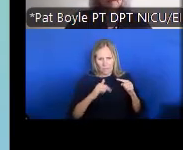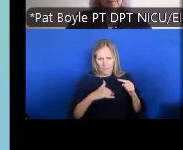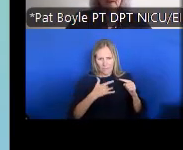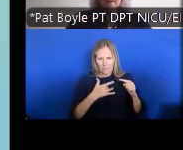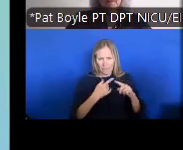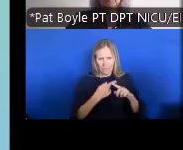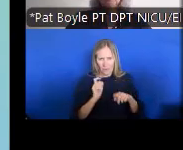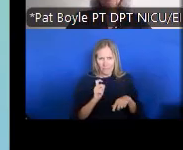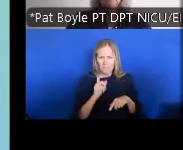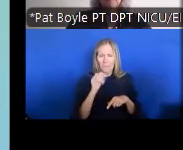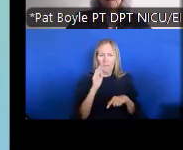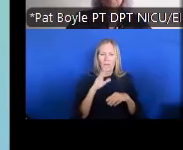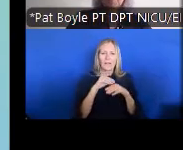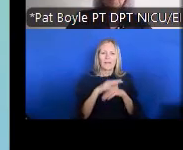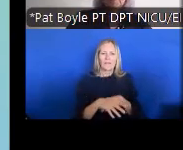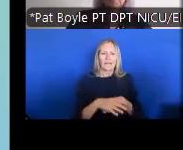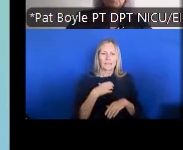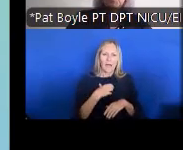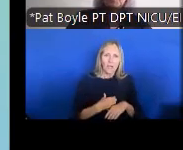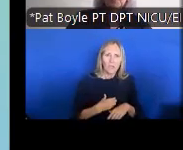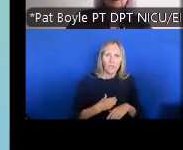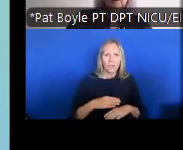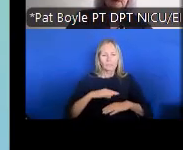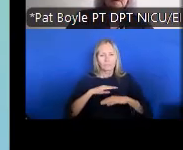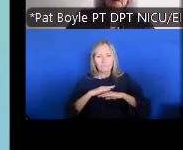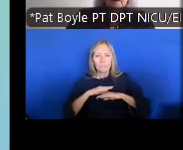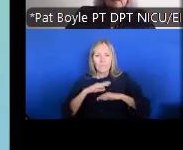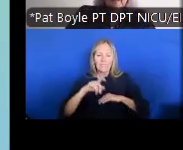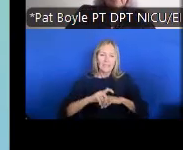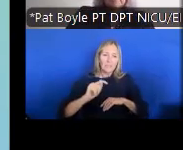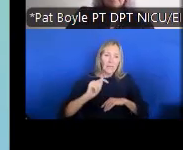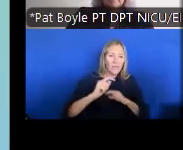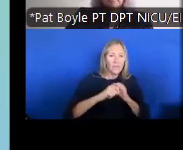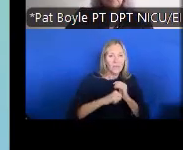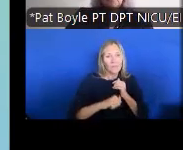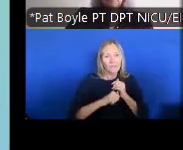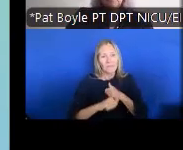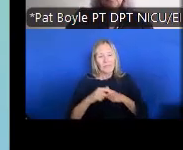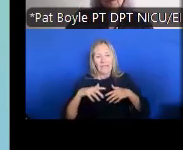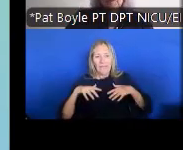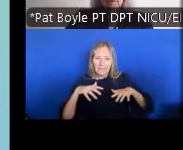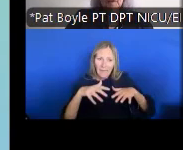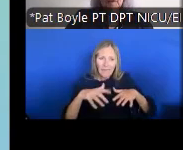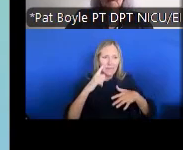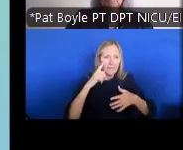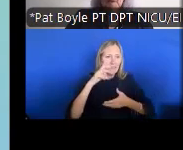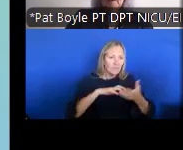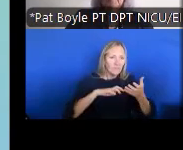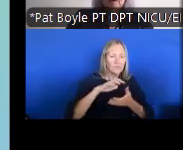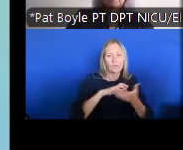this affects hunger, satiation, the need to stool or urinate, anxiety, or confusion. With these signals may affect